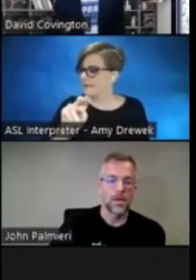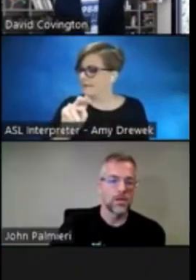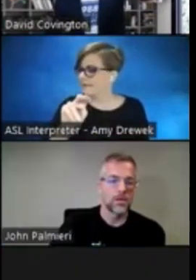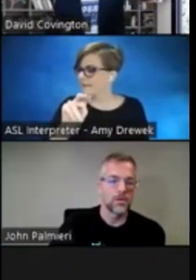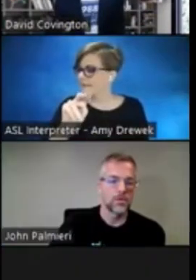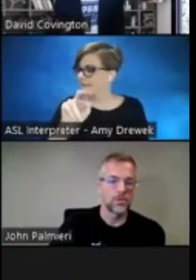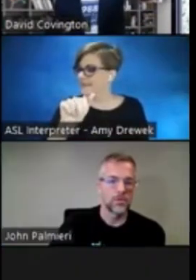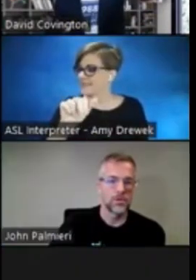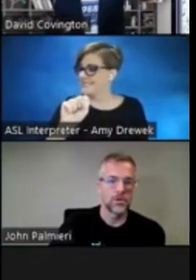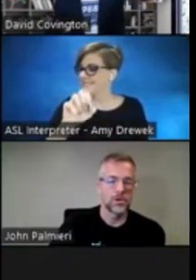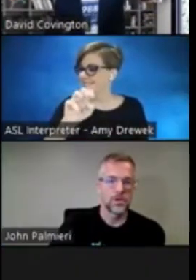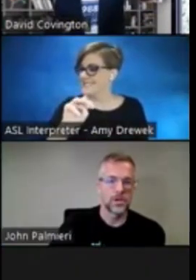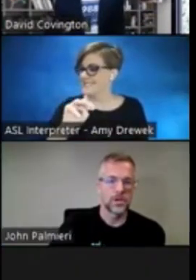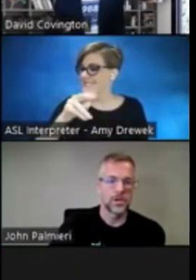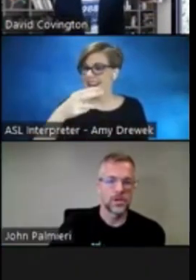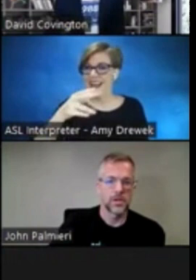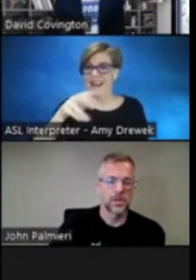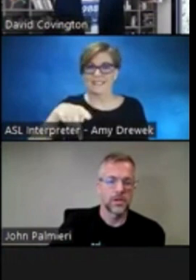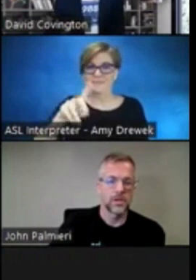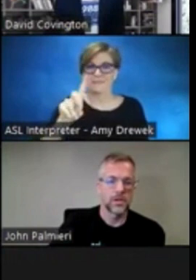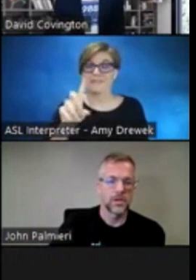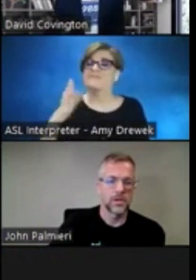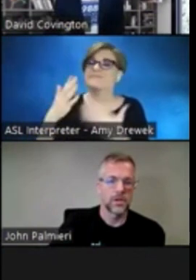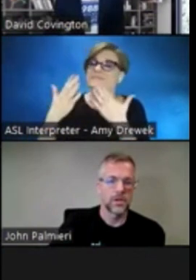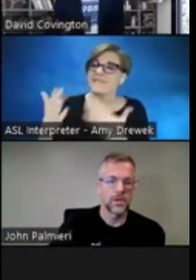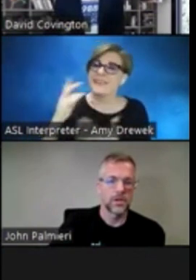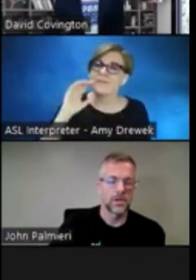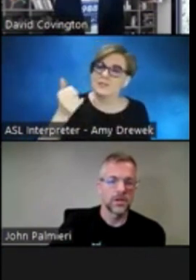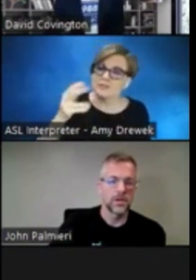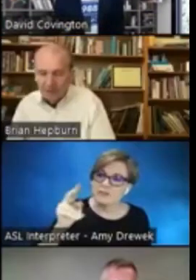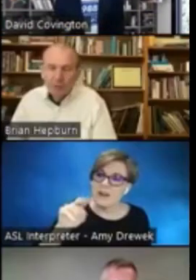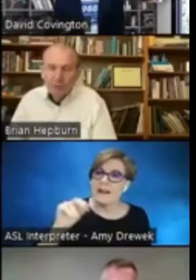THANK YOU JOHN AND SAMHSA FOR THEIR LEADERSHIP.